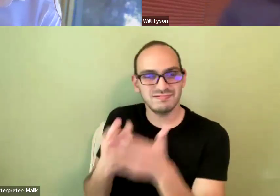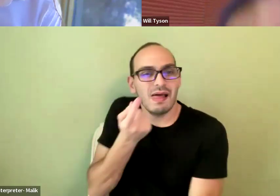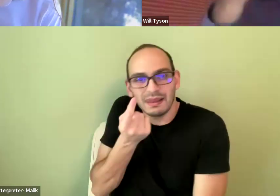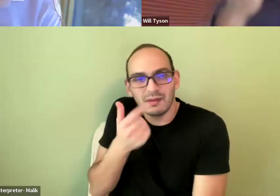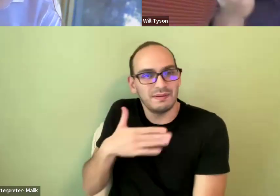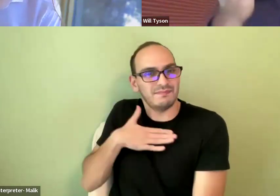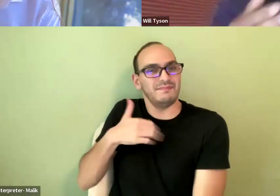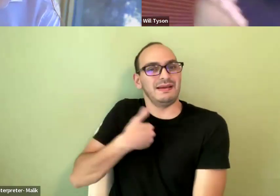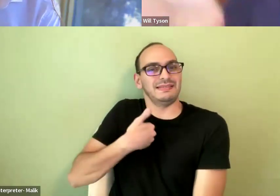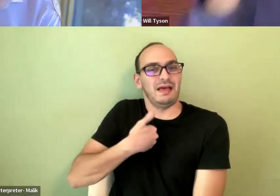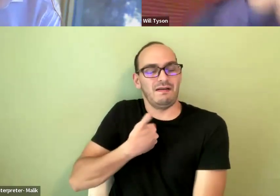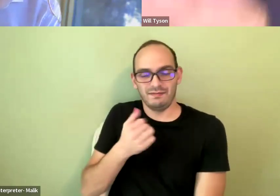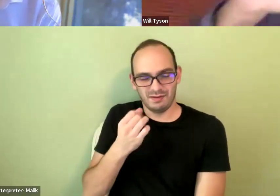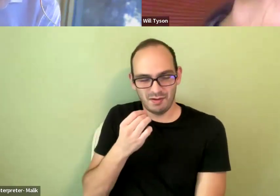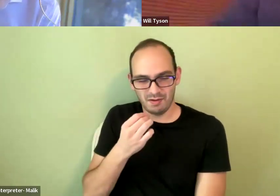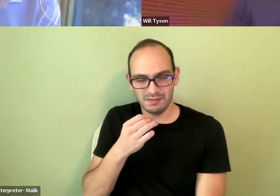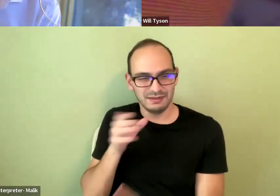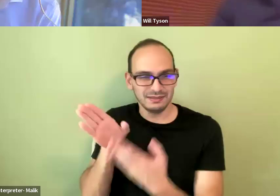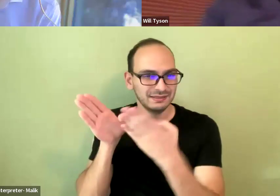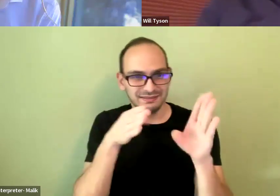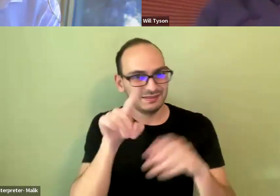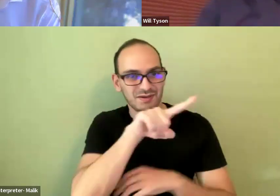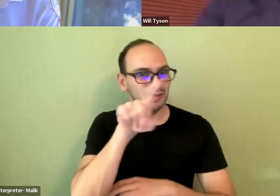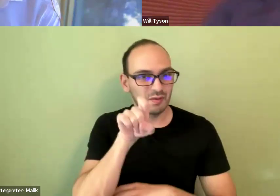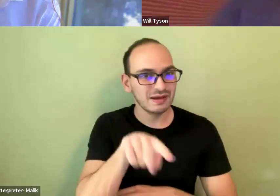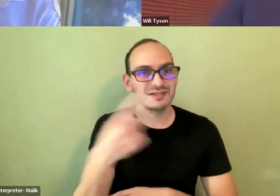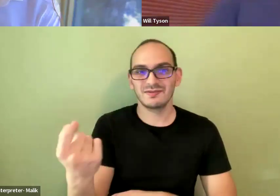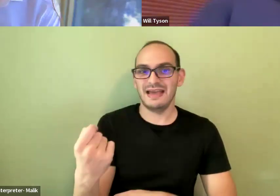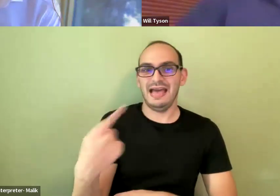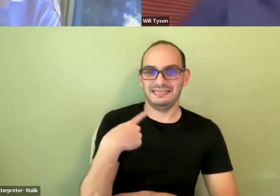To get to the question that you asked me about